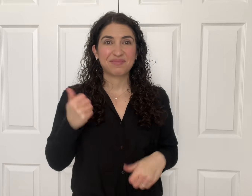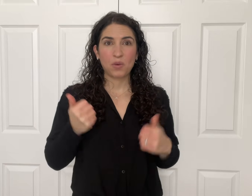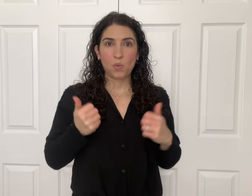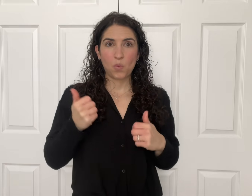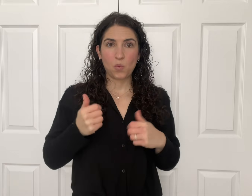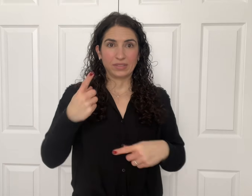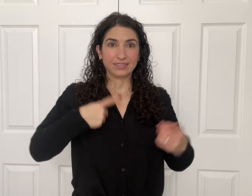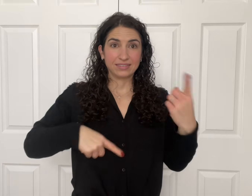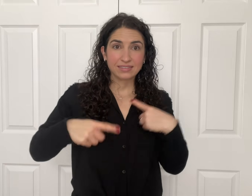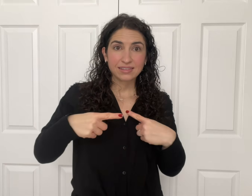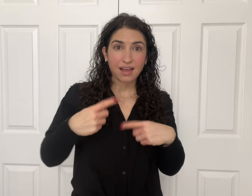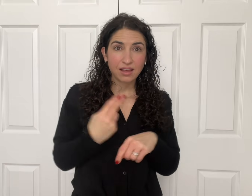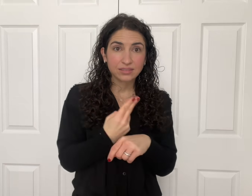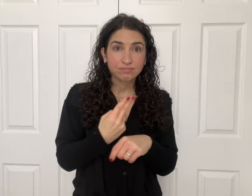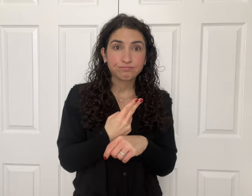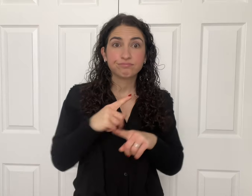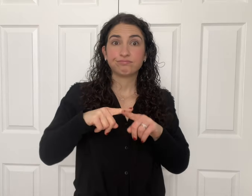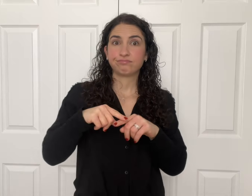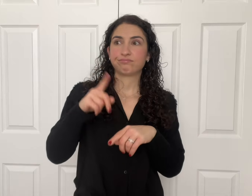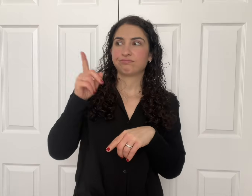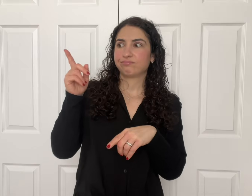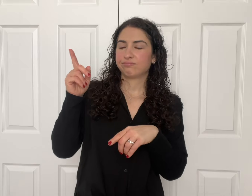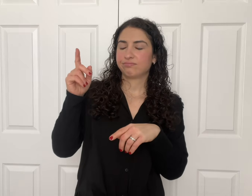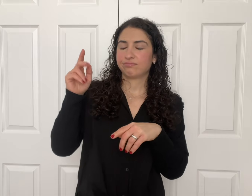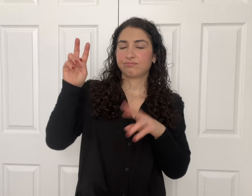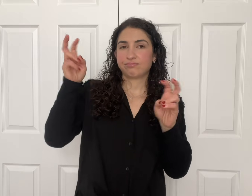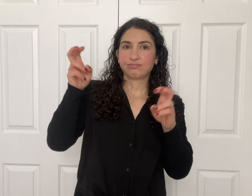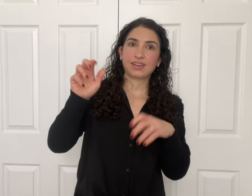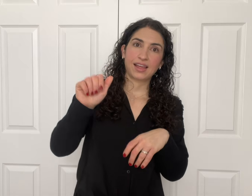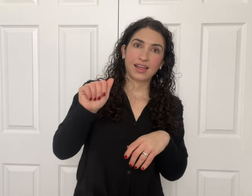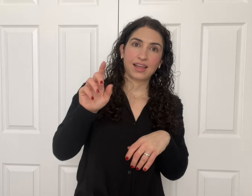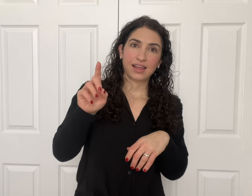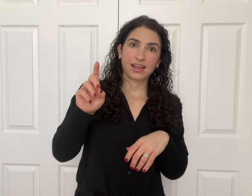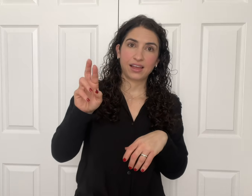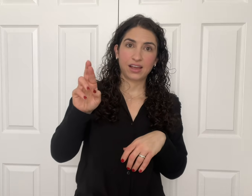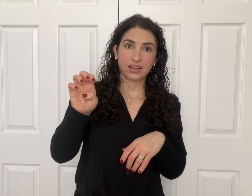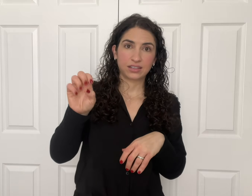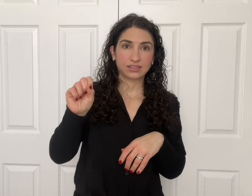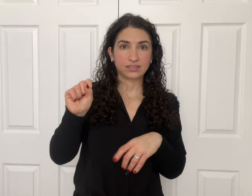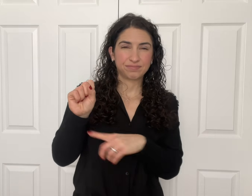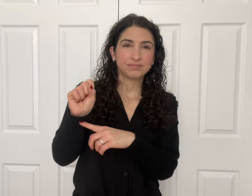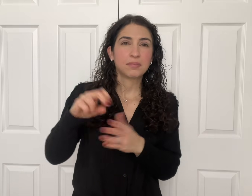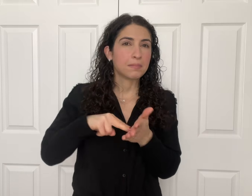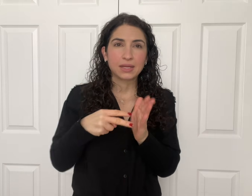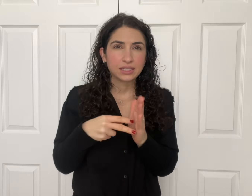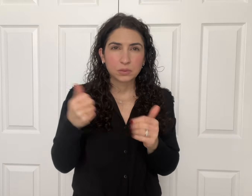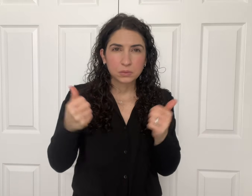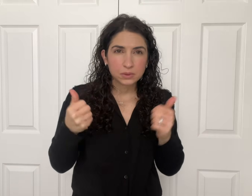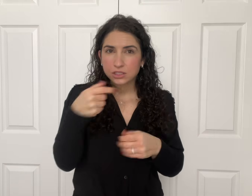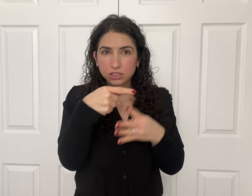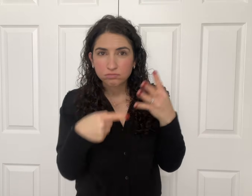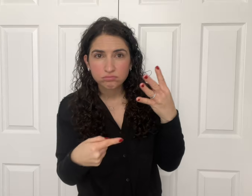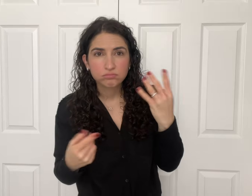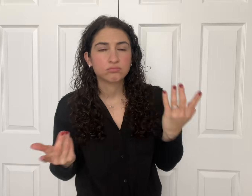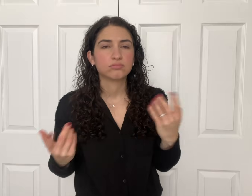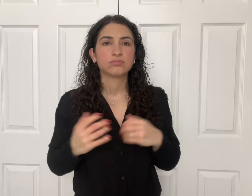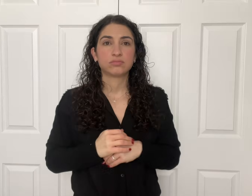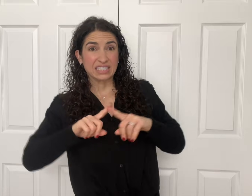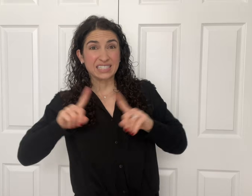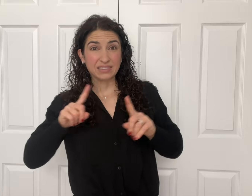Which sign you use depends on that word address, which meaning you're talking about.